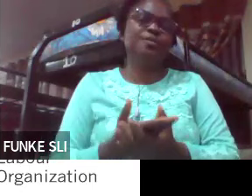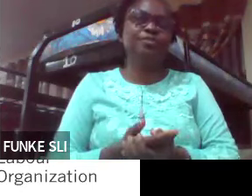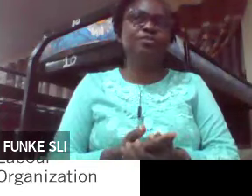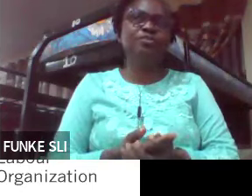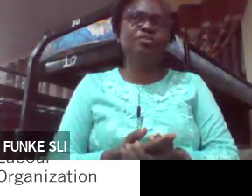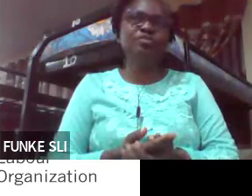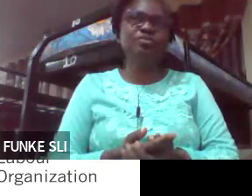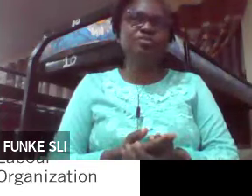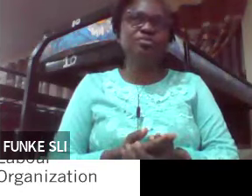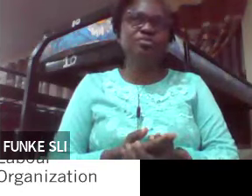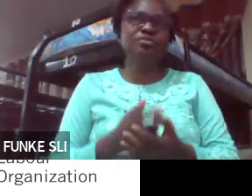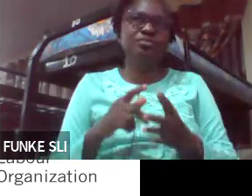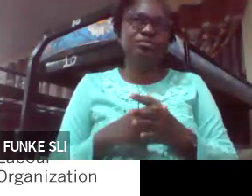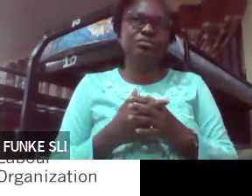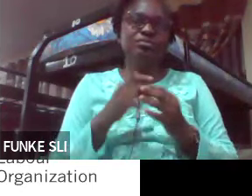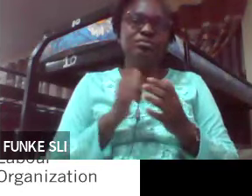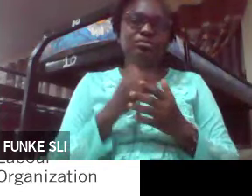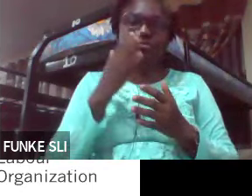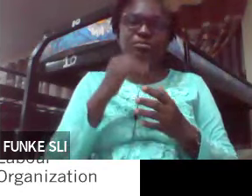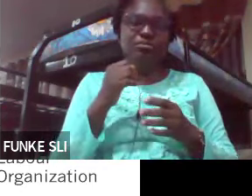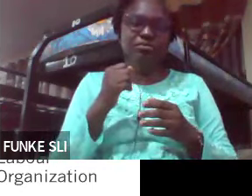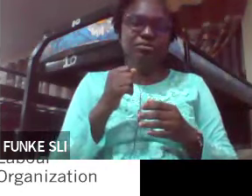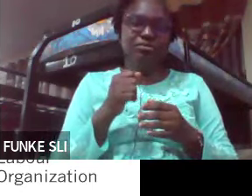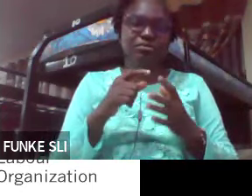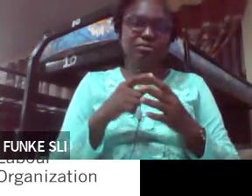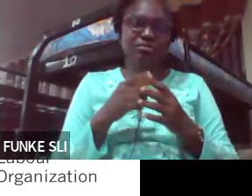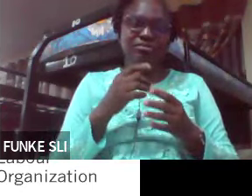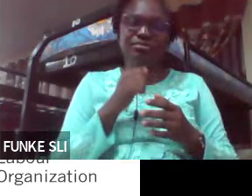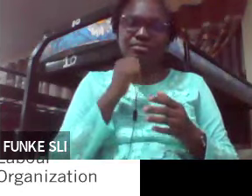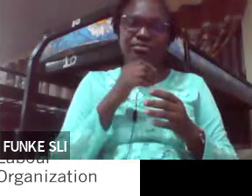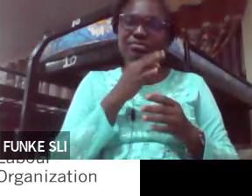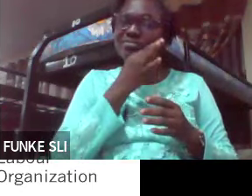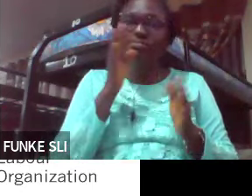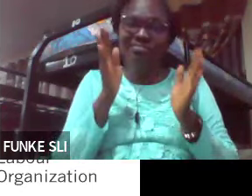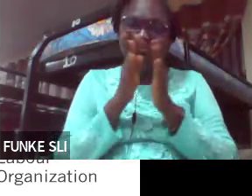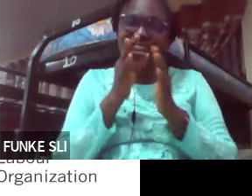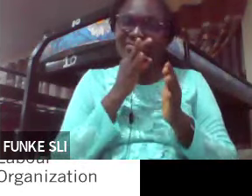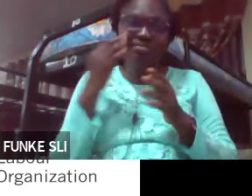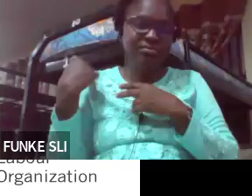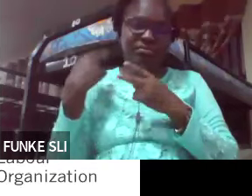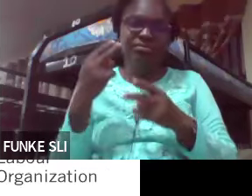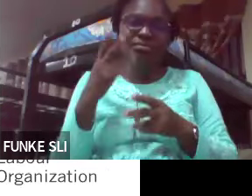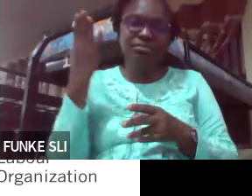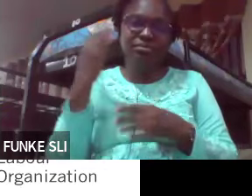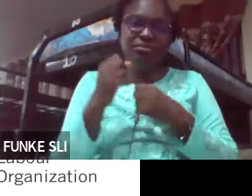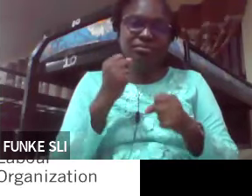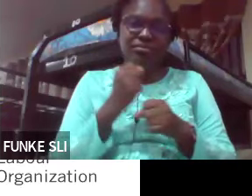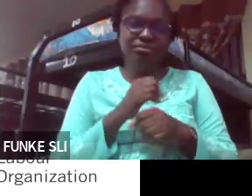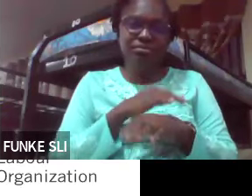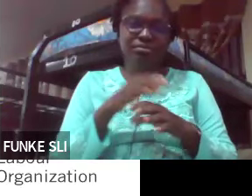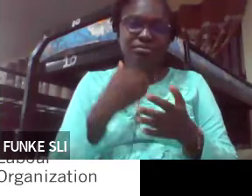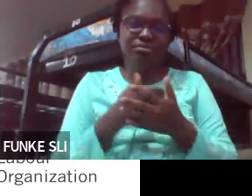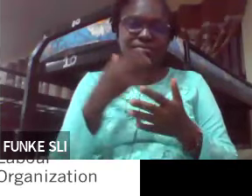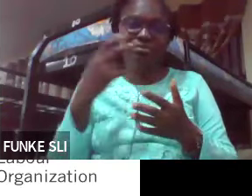Esther Isaac Chidera: and I started that by having a small garden at my backyard. In fact, since last year to date, I don't buy vegetable at the market.